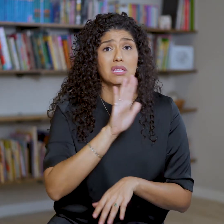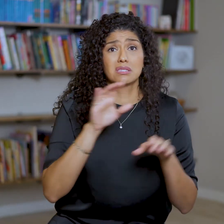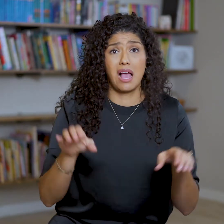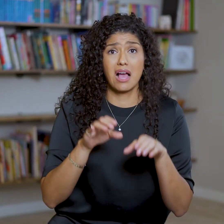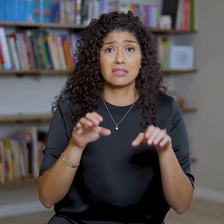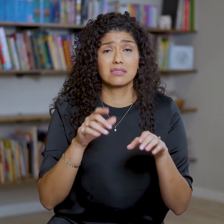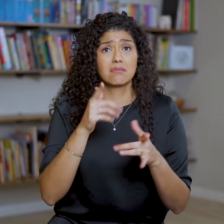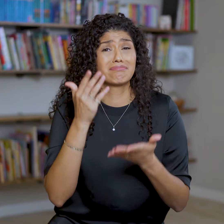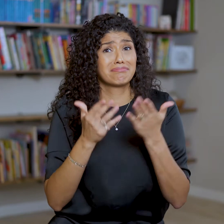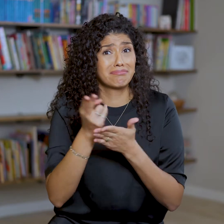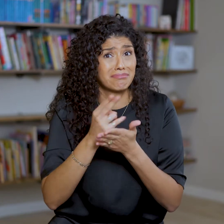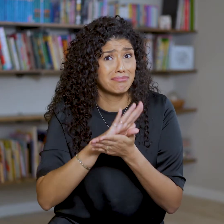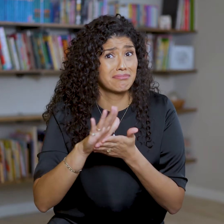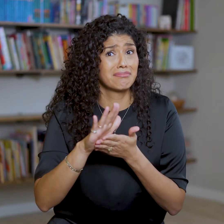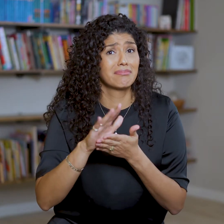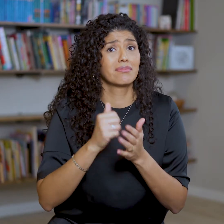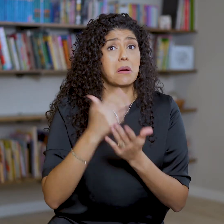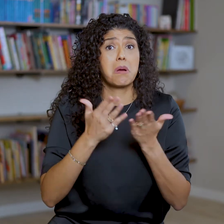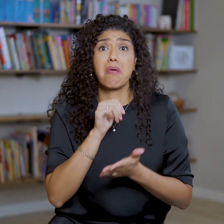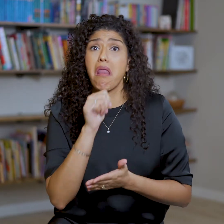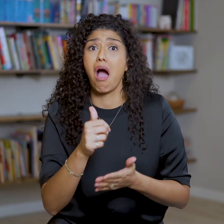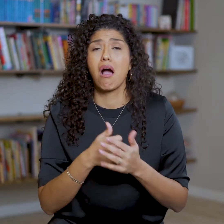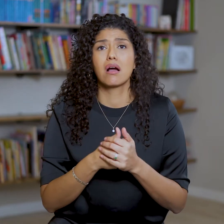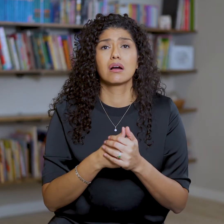maybe righteously, maybe not—